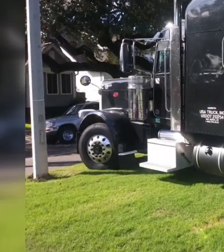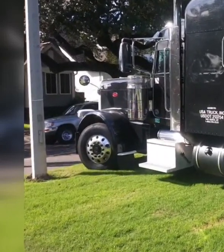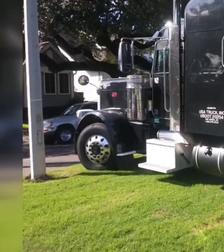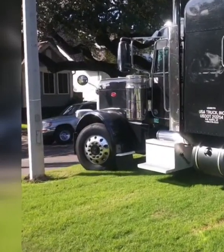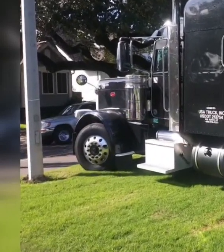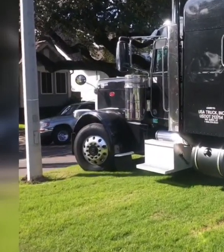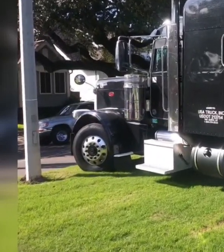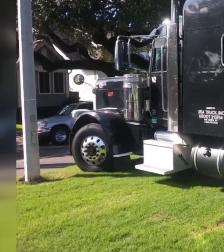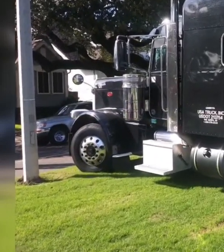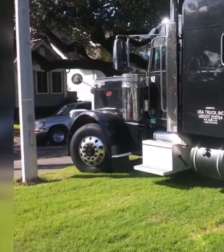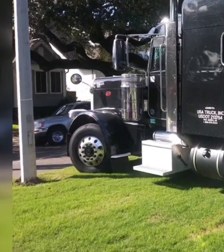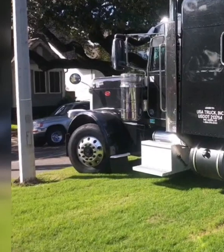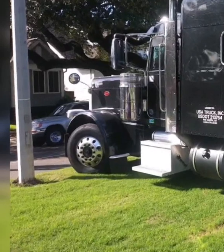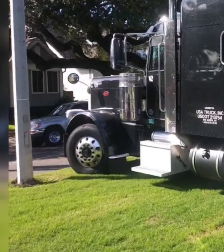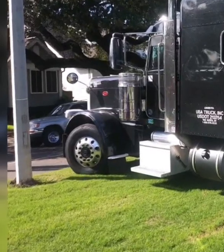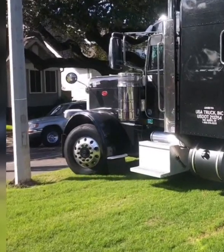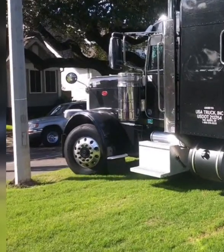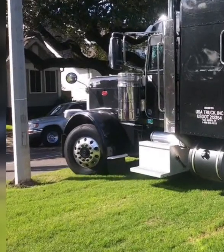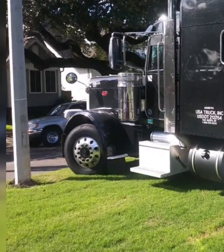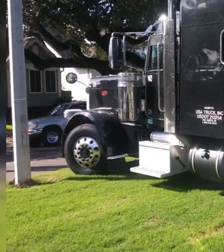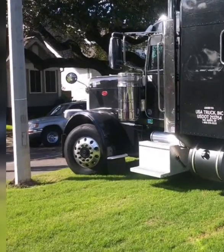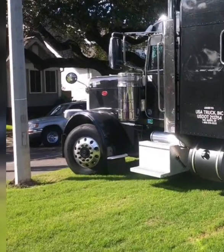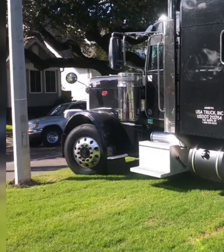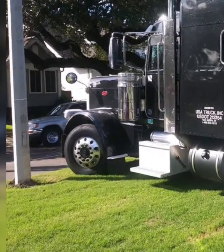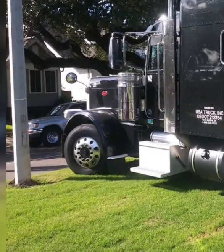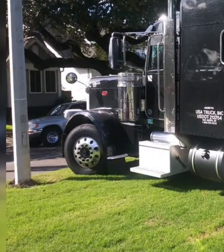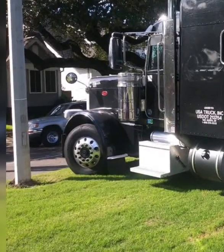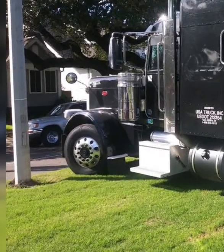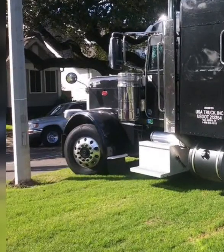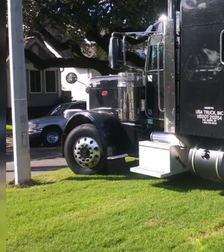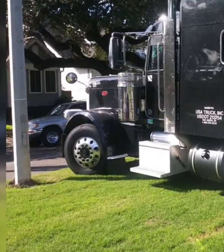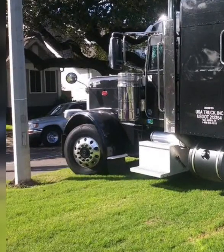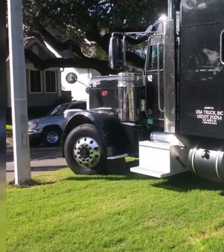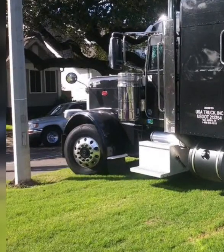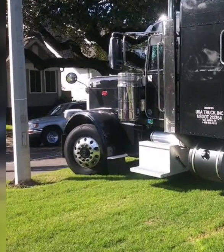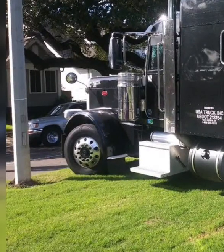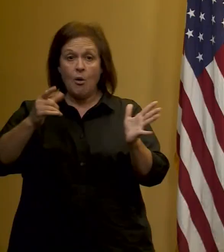18 WHEELERS. THEREFORE OUR VEHICLES FOR THEREFORE OUR VEHICLES FOR THEREFORE OUR VEHICLES FOR RESIDENTS THEREFORE OUR VEHICLES FOR RESIDENTS TO THEREFORE OUR VEHICLES FOR RESIDENTS TO PULL THEREFORE OUR VEHICLES FOR RESIDENTS TO PULL UP THEREFORE OUR VEHICLES FOR RESIDENTS TO PULL UP OR THEREFORE OUR VEHICLES FOR RESIDENTS TO PULL UP OR TO THEREFORE OUR VEHICLES FOR RESIDENTS TO PULL UP OR TO MAKE RESIDENTS TO PULL UP OR TO MAKE RESIDENTS TO PULL UP OR TO MAKE SURE RESIDENTS TO PULL UP OR TO MAKE SURE THAT RESIDENTS TO PULL UP OR TO MAKE SURE THAT THEIR RESIDENTS TO PULL UP OR TO MAKE SURE THAT THEIR VEHICLES RESIDENTS TO PULL UP OR TO MAKE SURE THAT THEIR VEHICLES ARE RESIDENTS TO PULL UP OR TO MAKE SURE THAT THEIR VEHICLES ARE ON SURE THAT THEIR VEHICLES ARE ON SURE THAT THEIR VEHICLES ARE ON HIGH SURE THAT THEIR VEHICLES ARE ON HIGH AND SURE THAT THEIR VEHICLES ARE ON HIGH AND SAFE